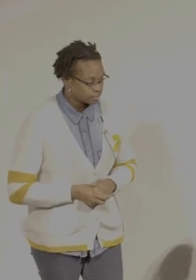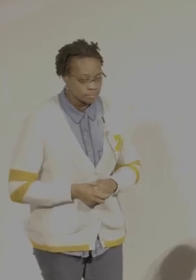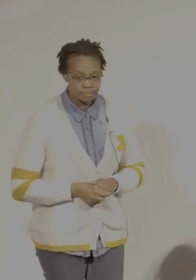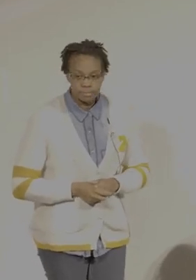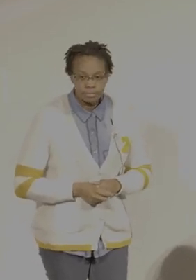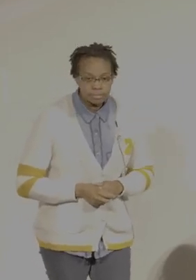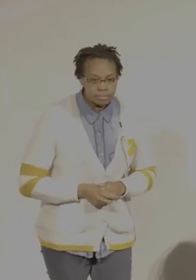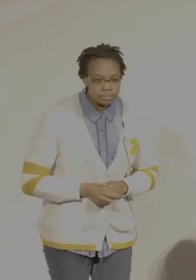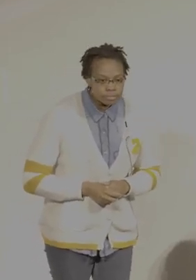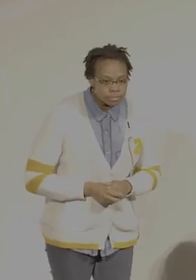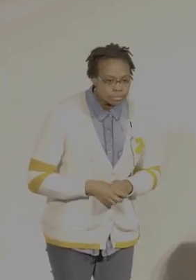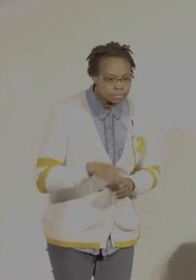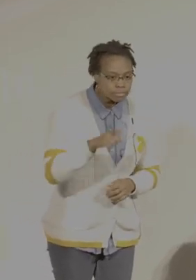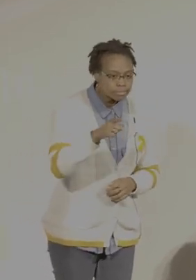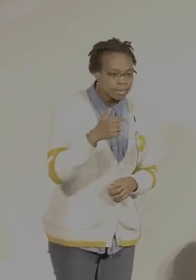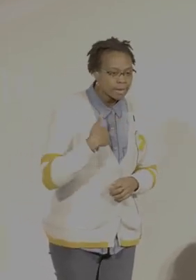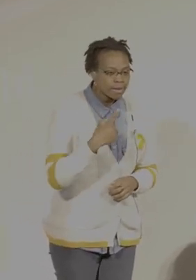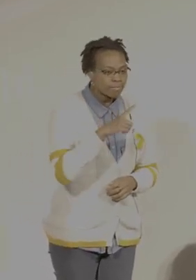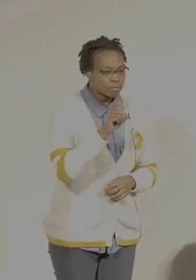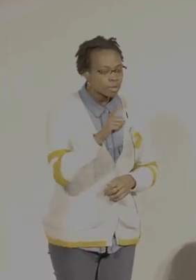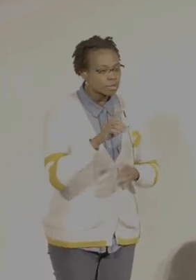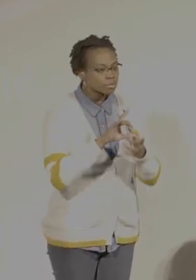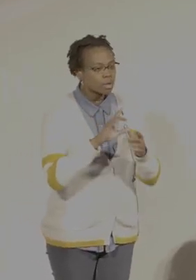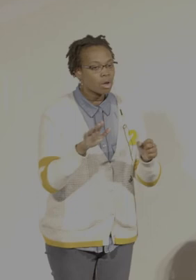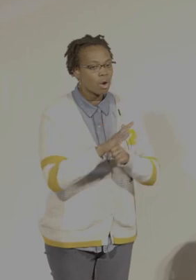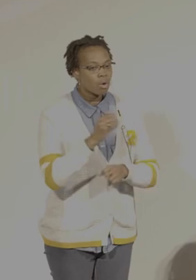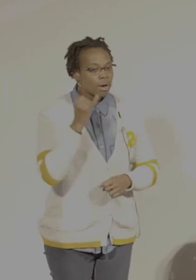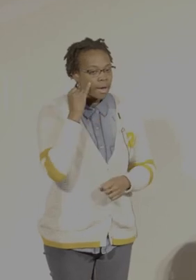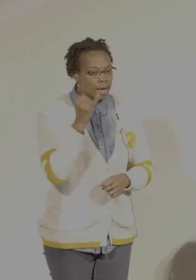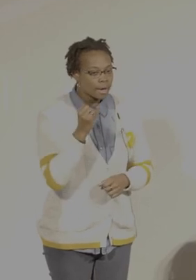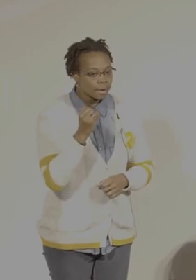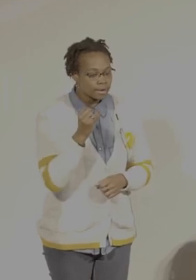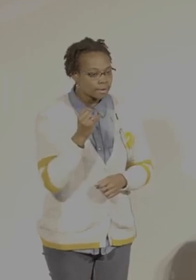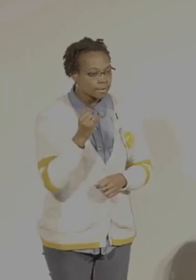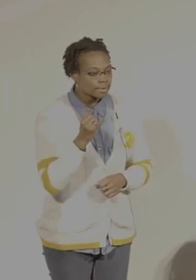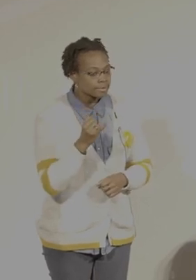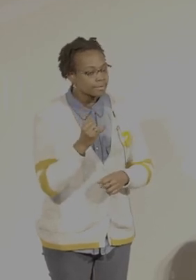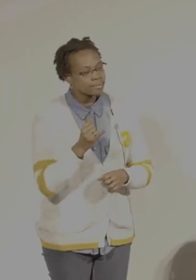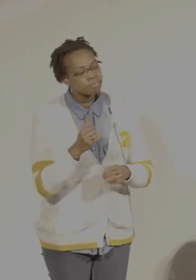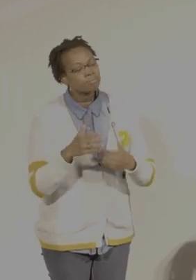Gosh, I love to-- [Audience Member] I have a question regarding the whole idea of the go along, get along